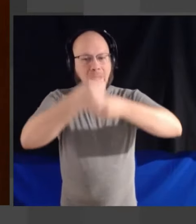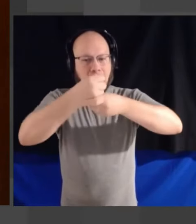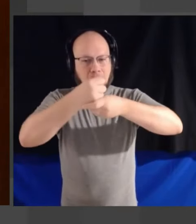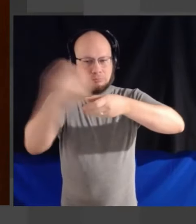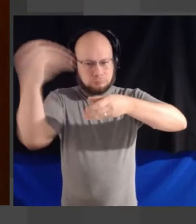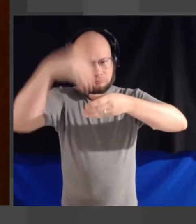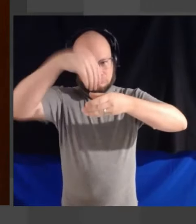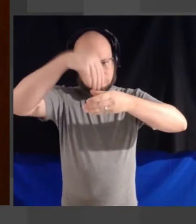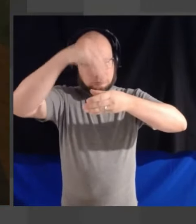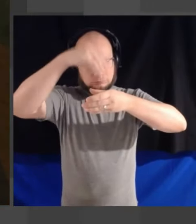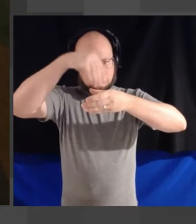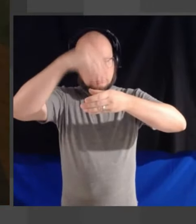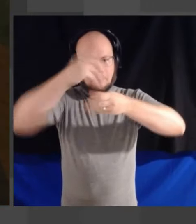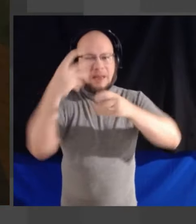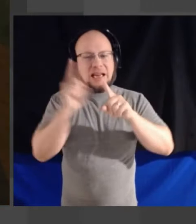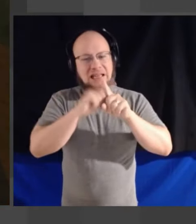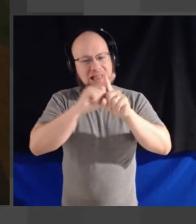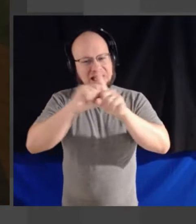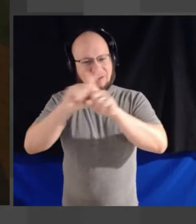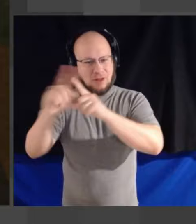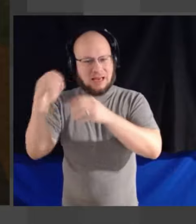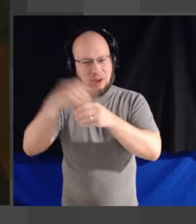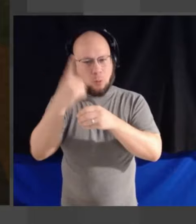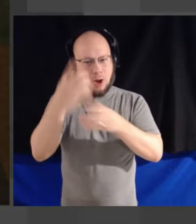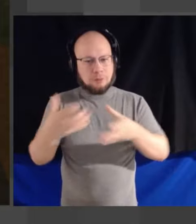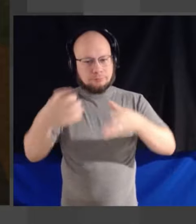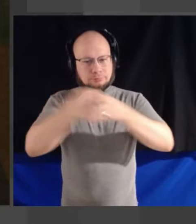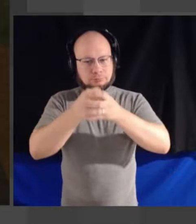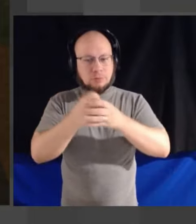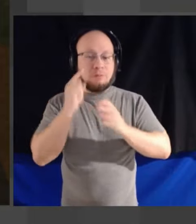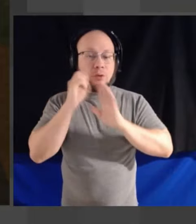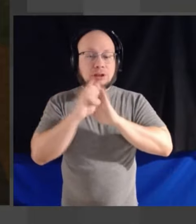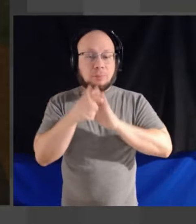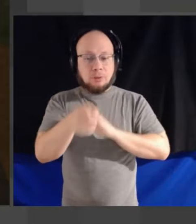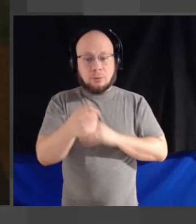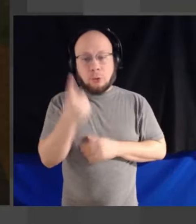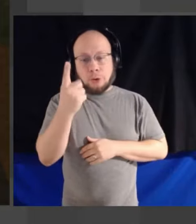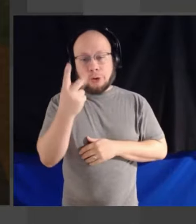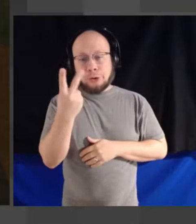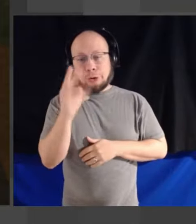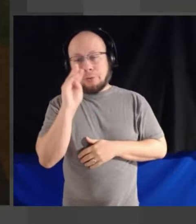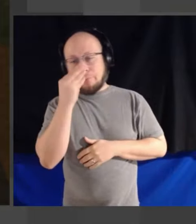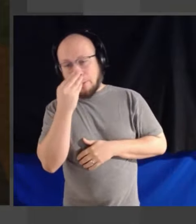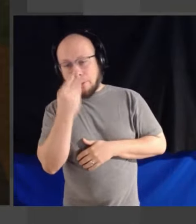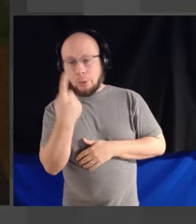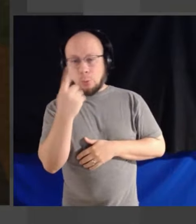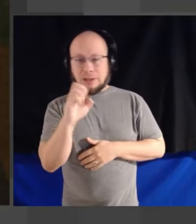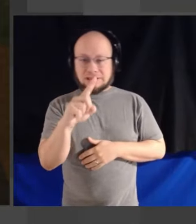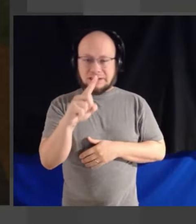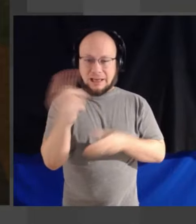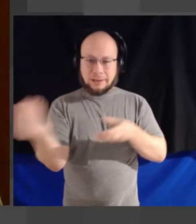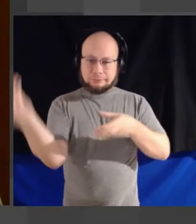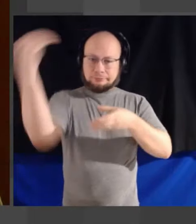CAN PLACE MANY DIFFERENT KINDS OF ITEMS IN ONE.